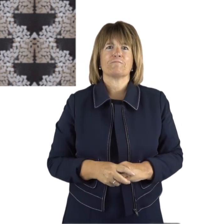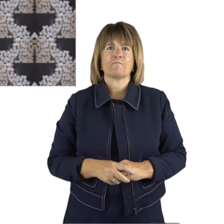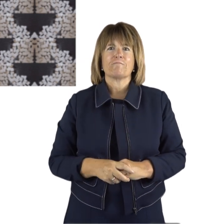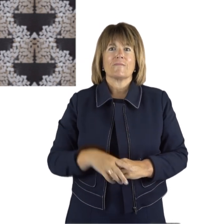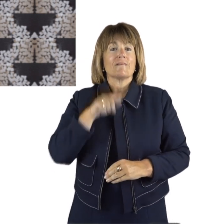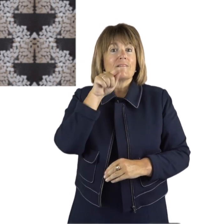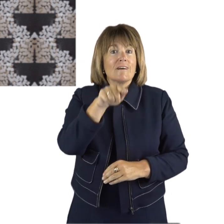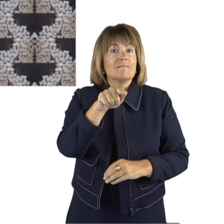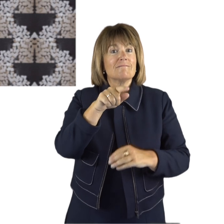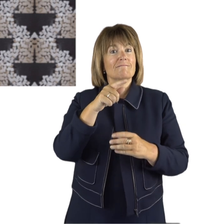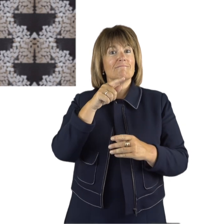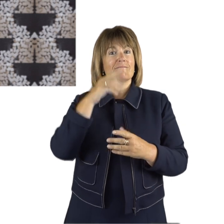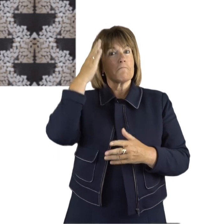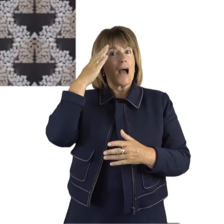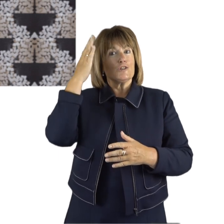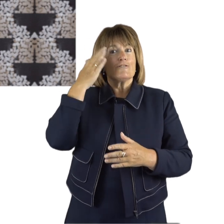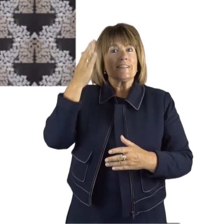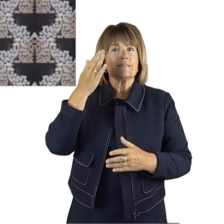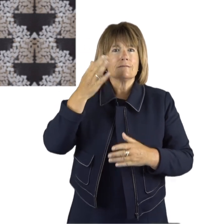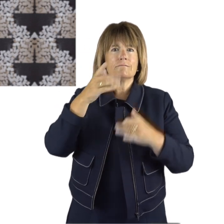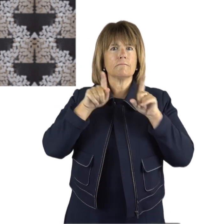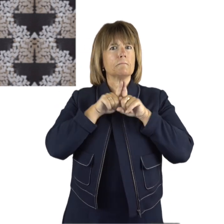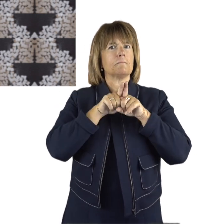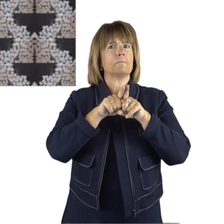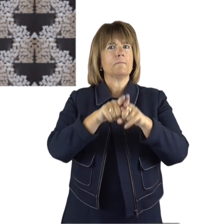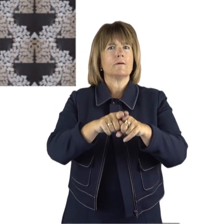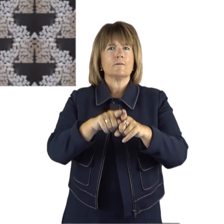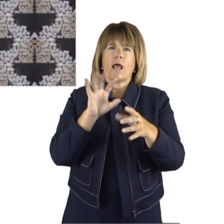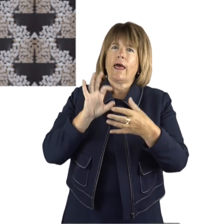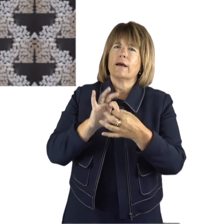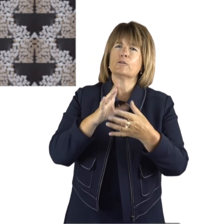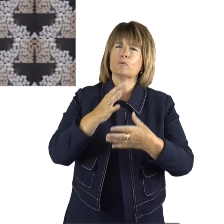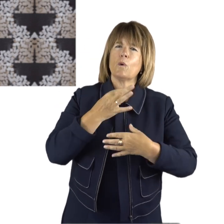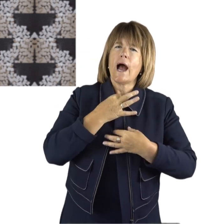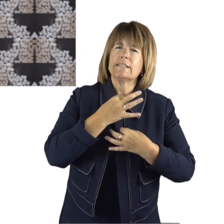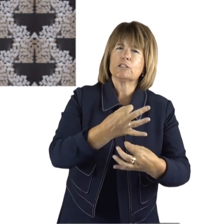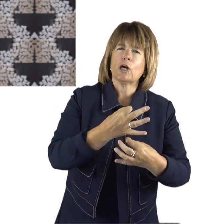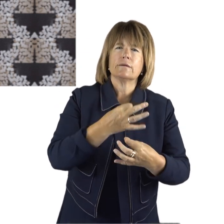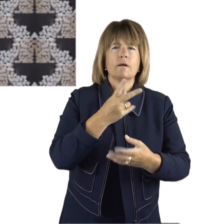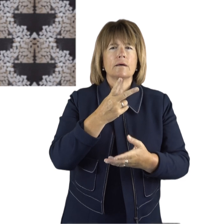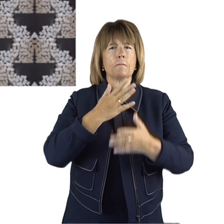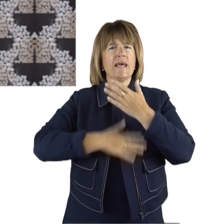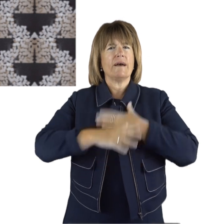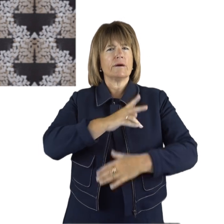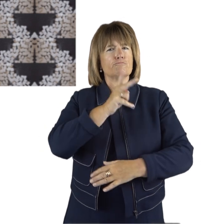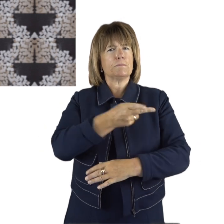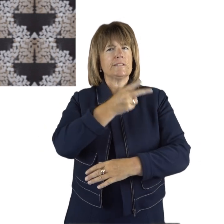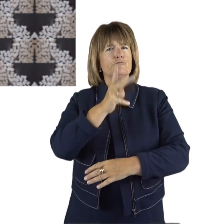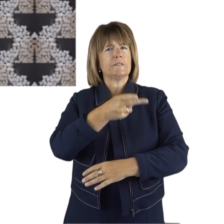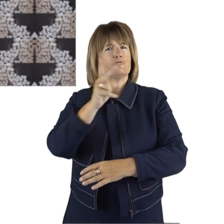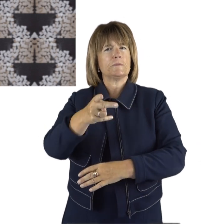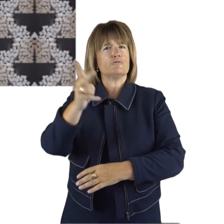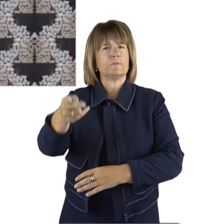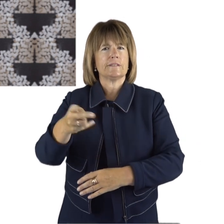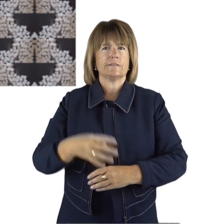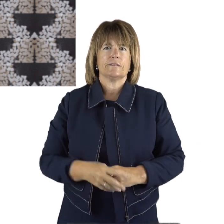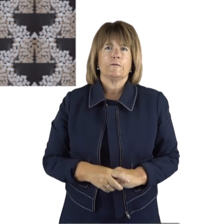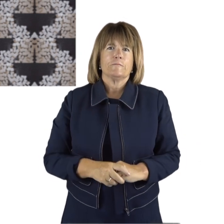This imagery is accompanied by a parallel narrative about addiction and repetitive behaviour.